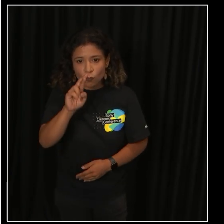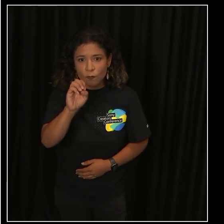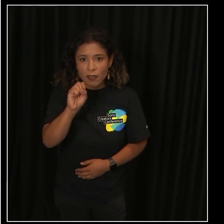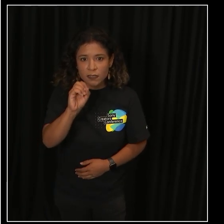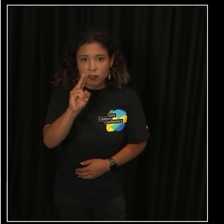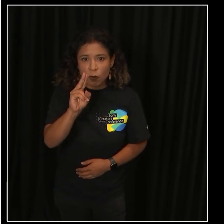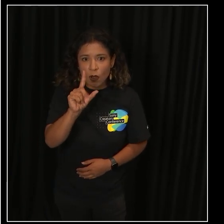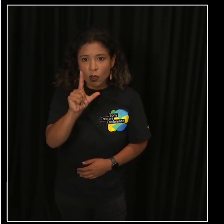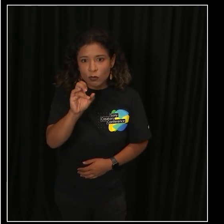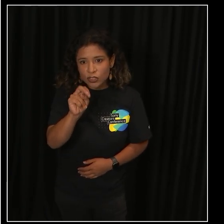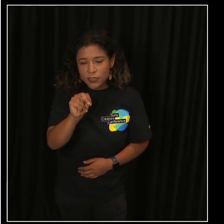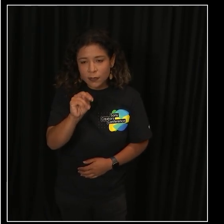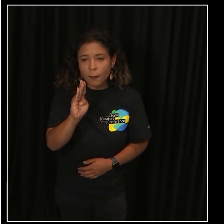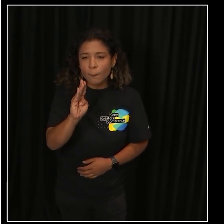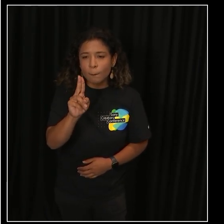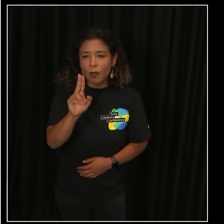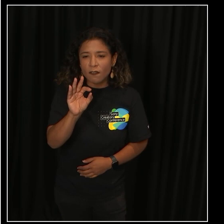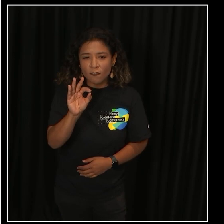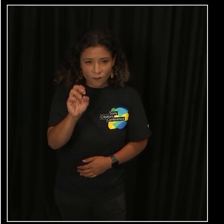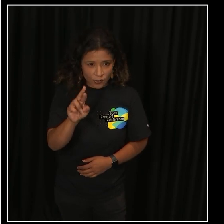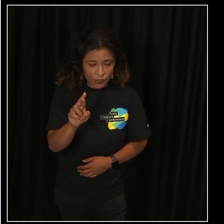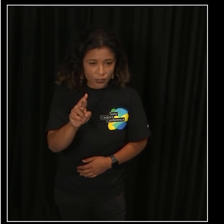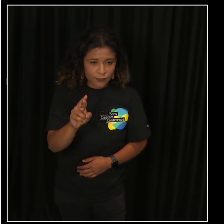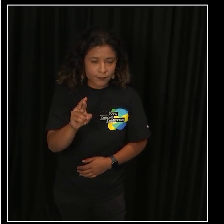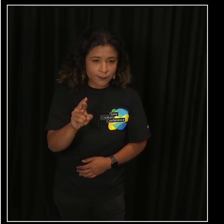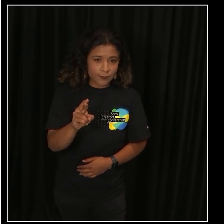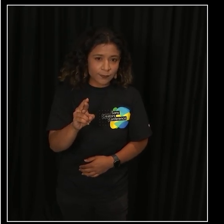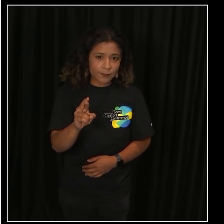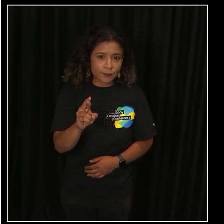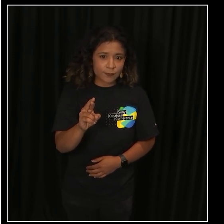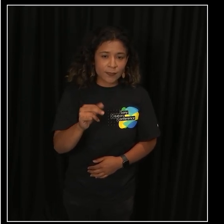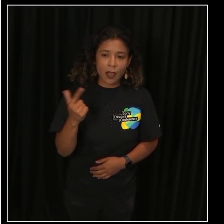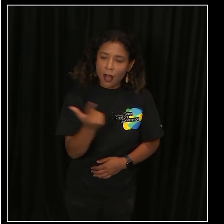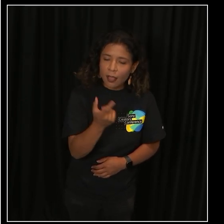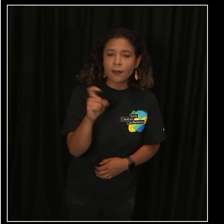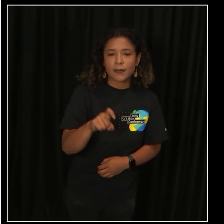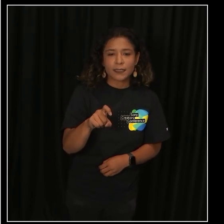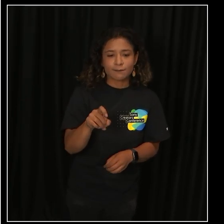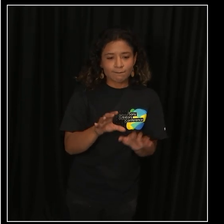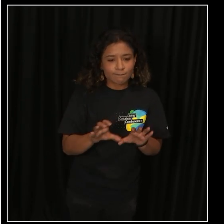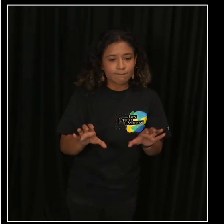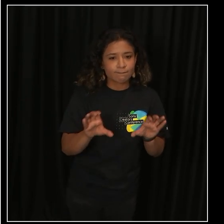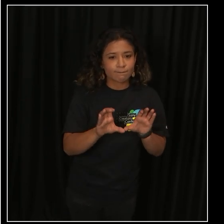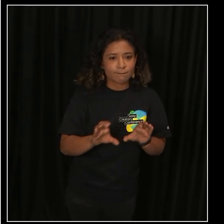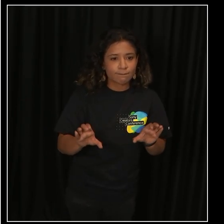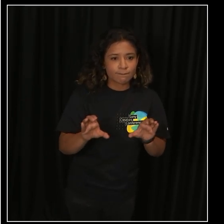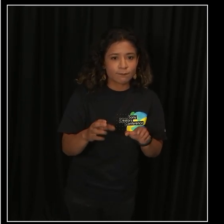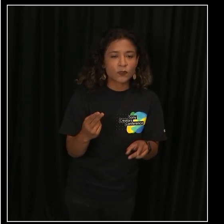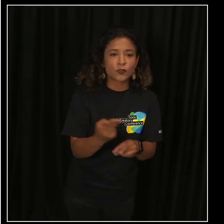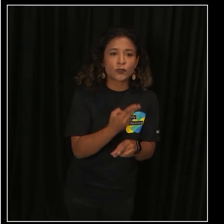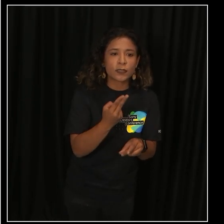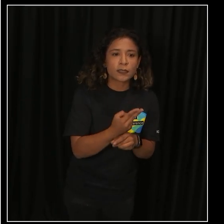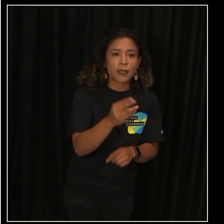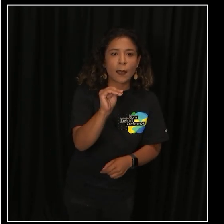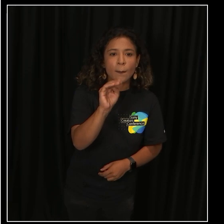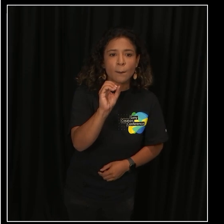At already explain, the integral must be computed, which is done using Monte Carlo integration.